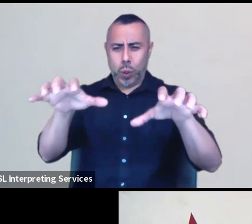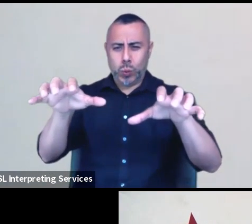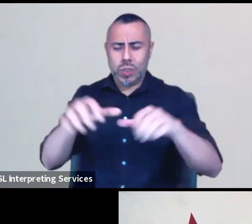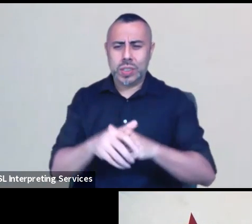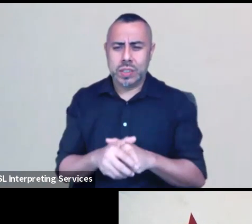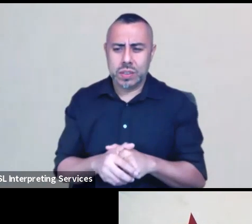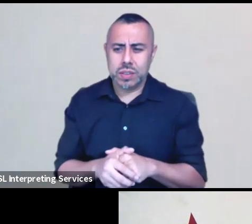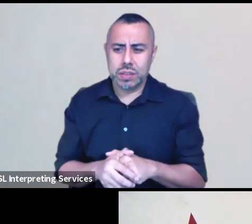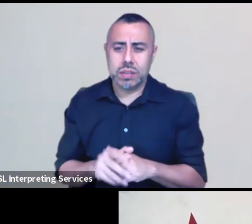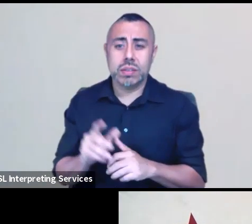We see and hear you.